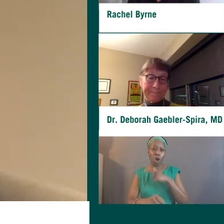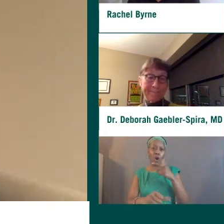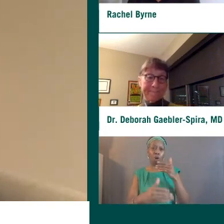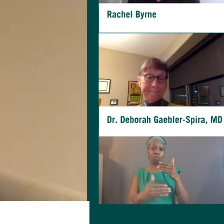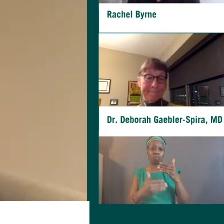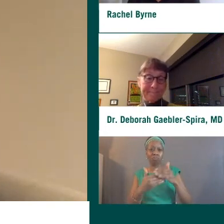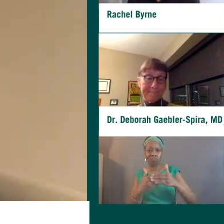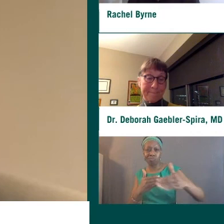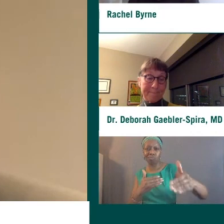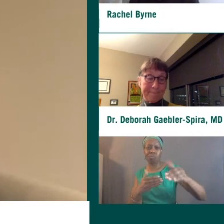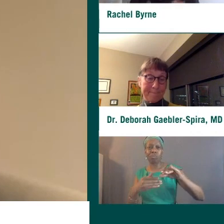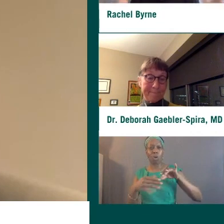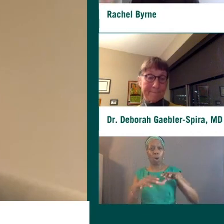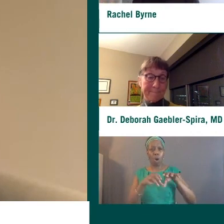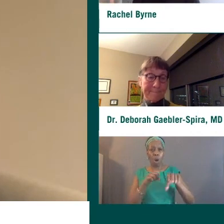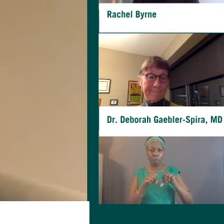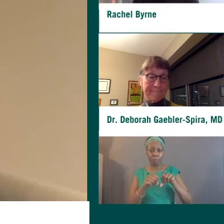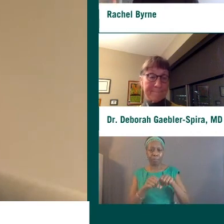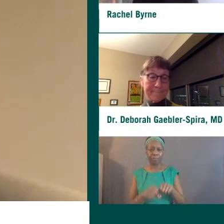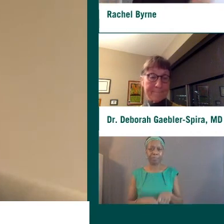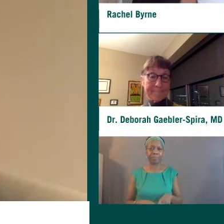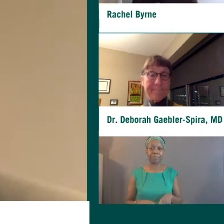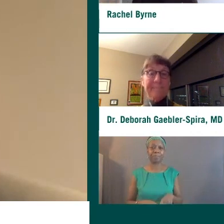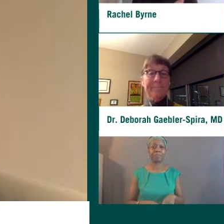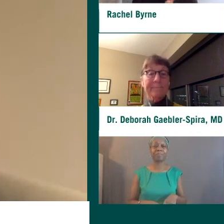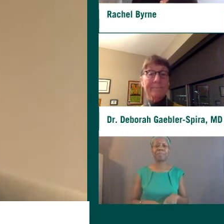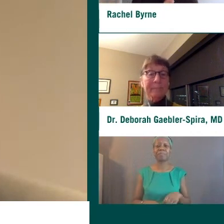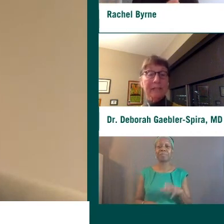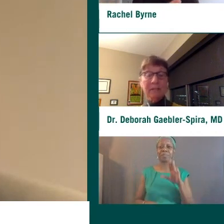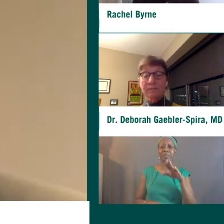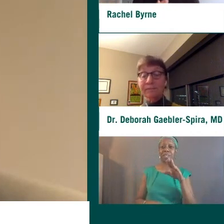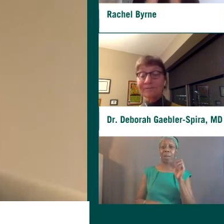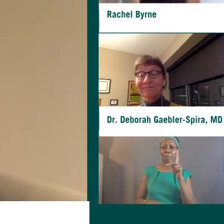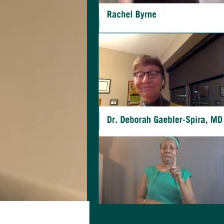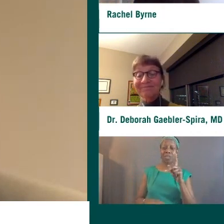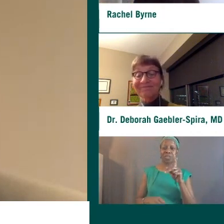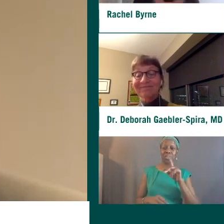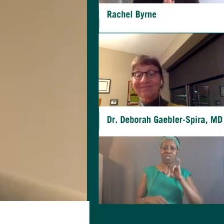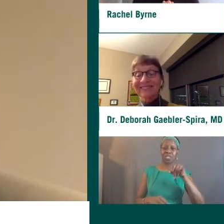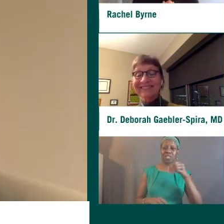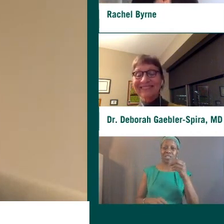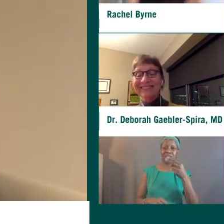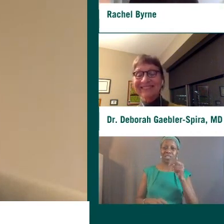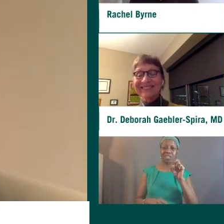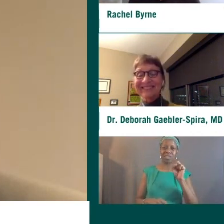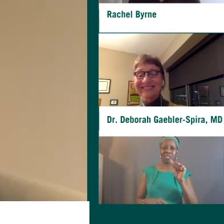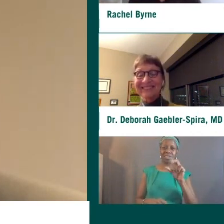And the Johnson family, final comments from you. I'll leave it to you to be up